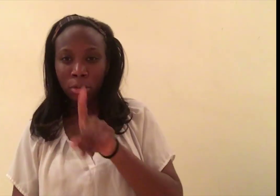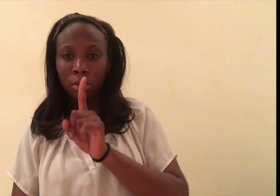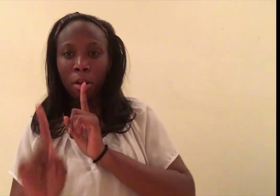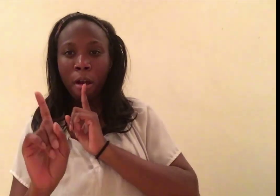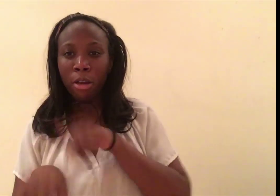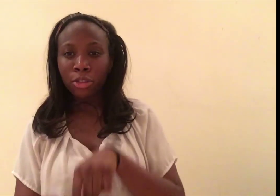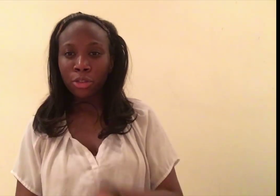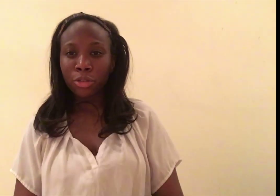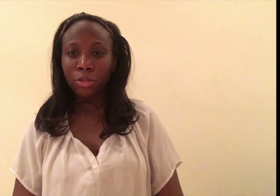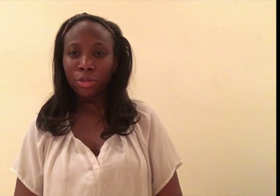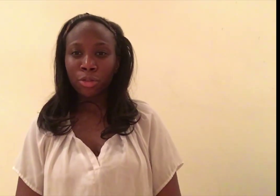not a Q and A.